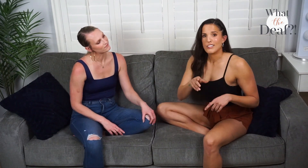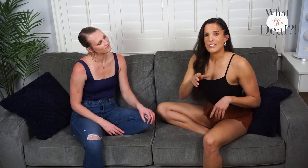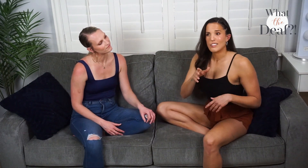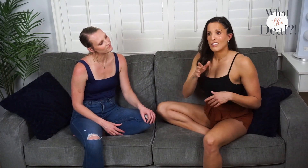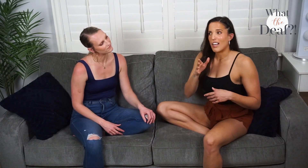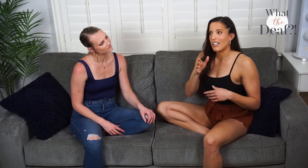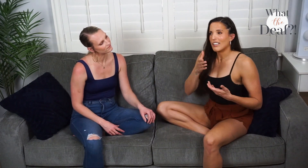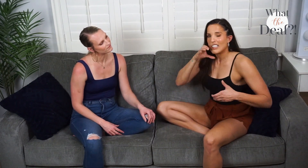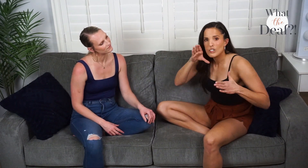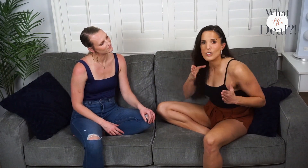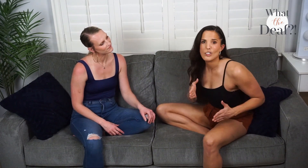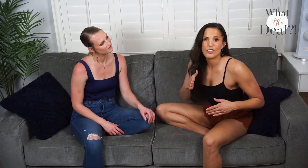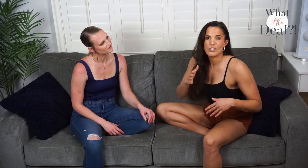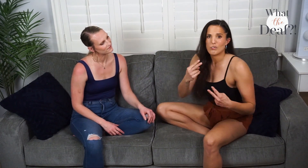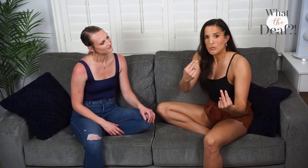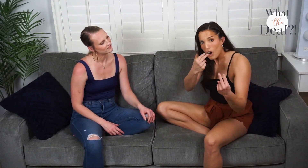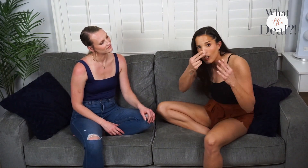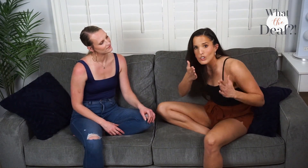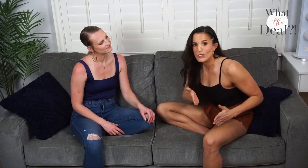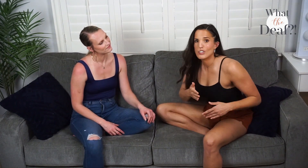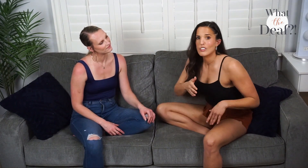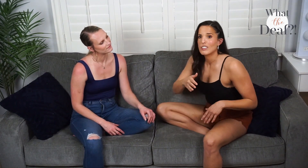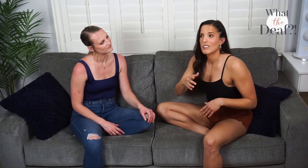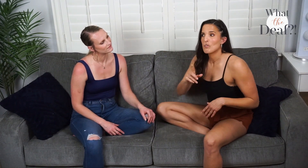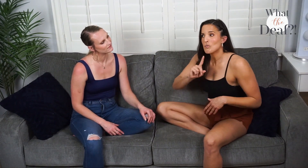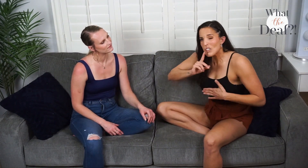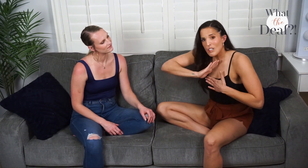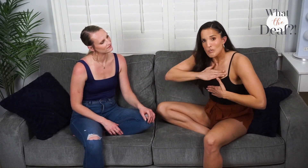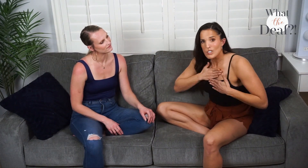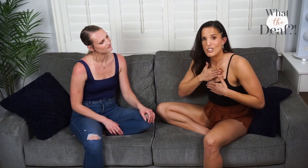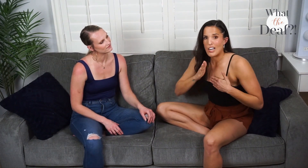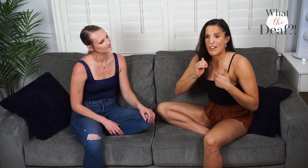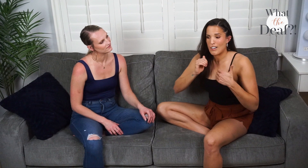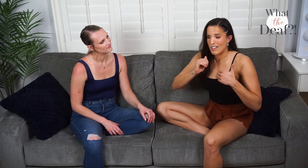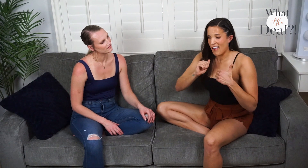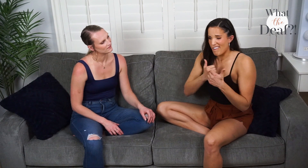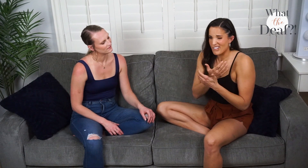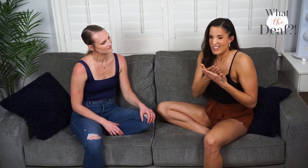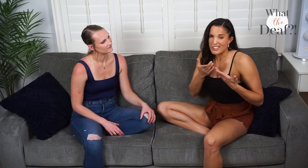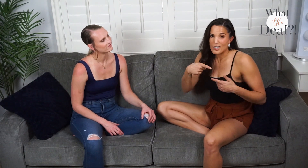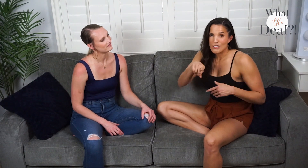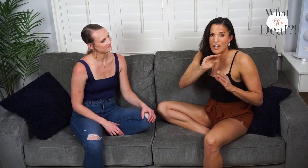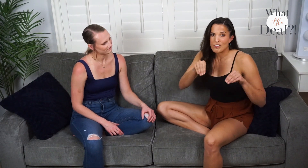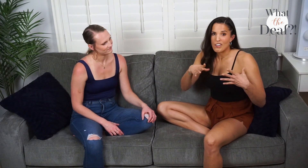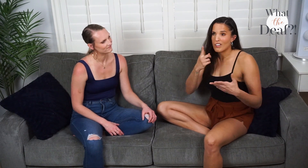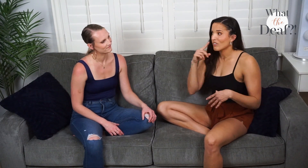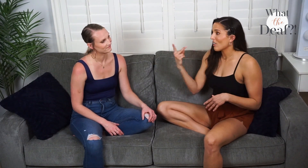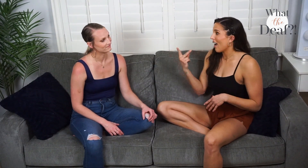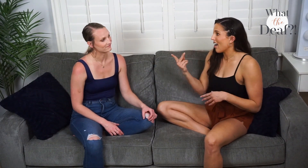And you're our friends and listeners and watchers, we really appreciate everything you have provided for us